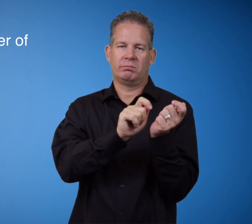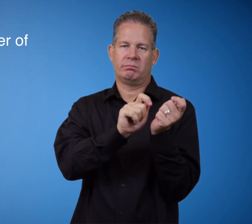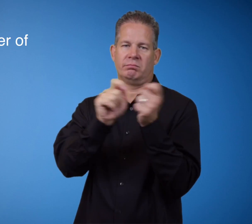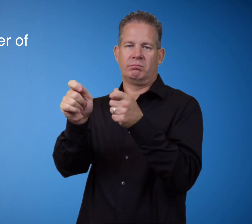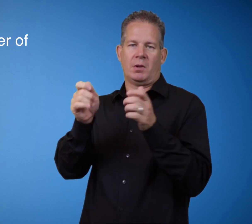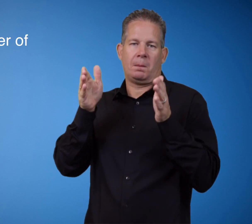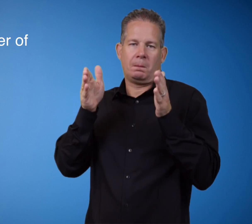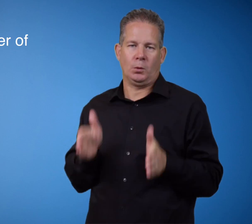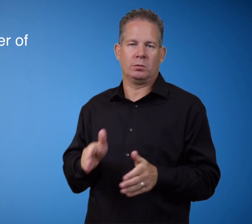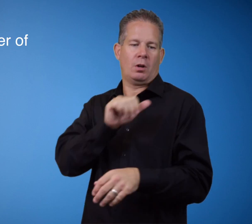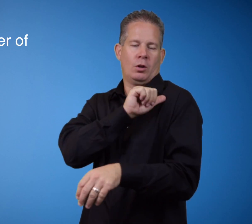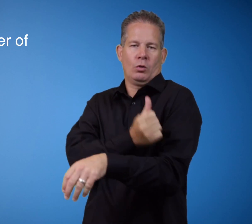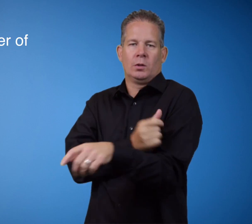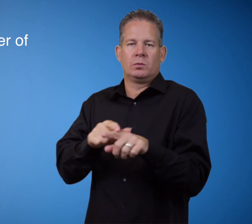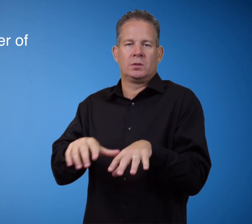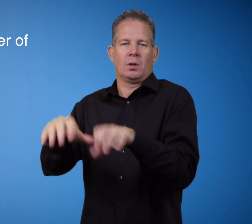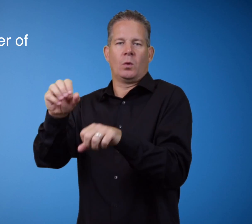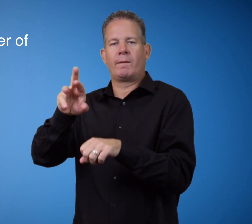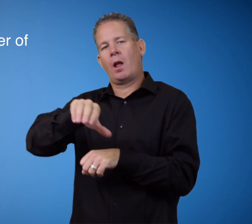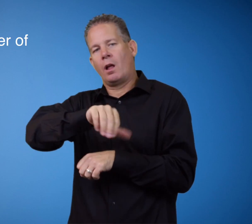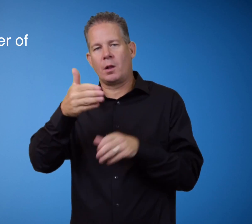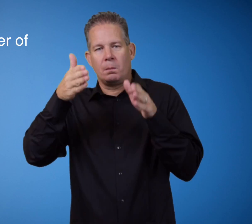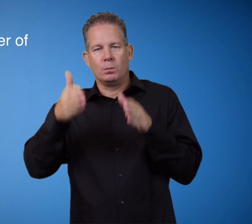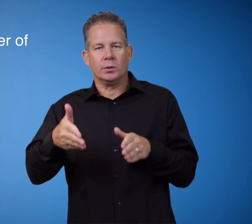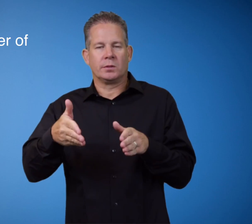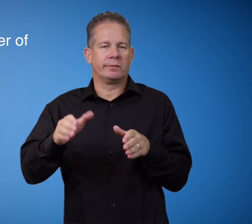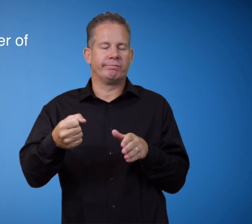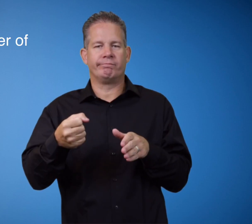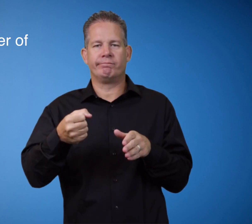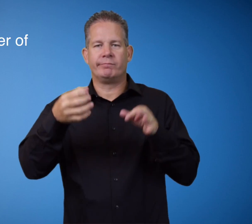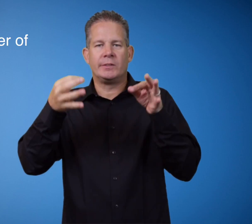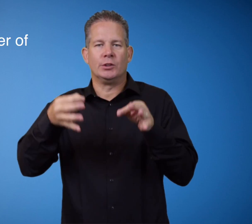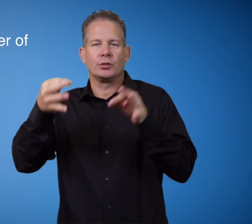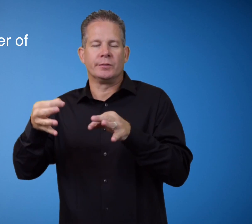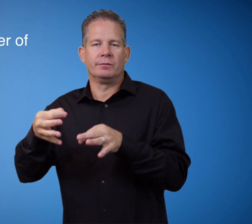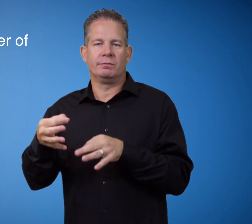This is a written document that gives another person the authority to take over someone else's decision making.